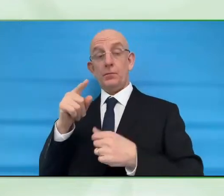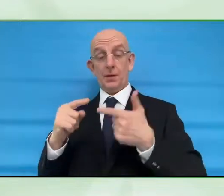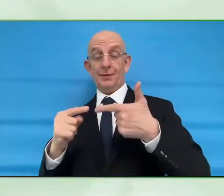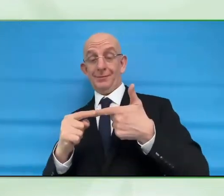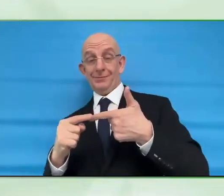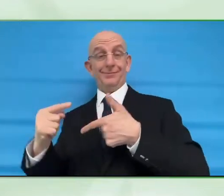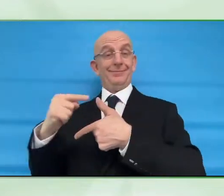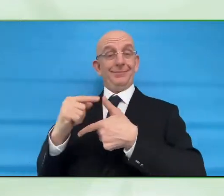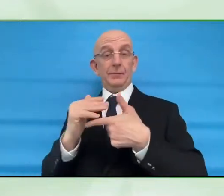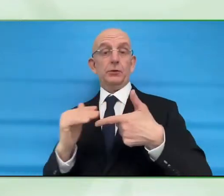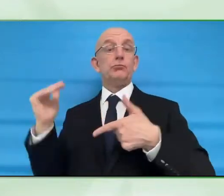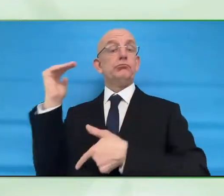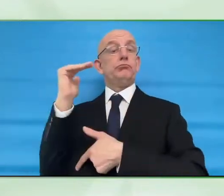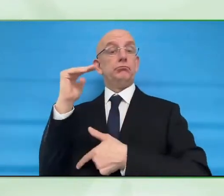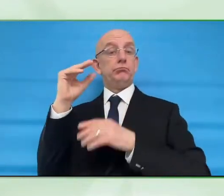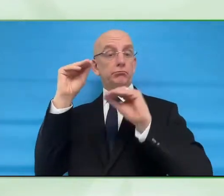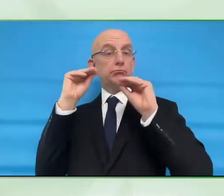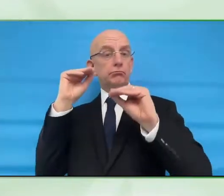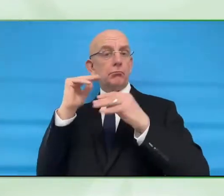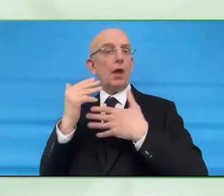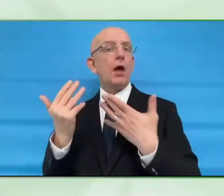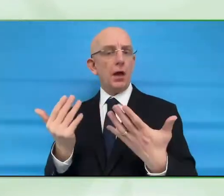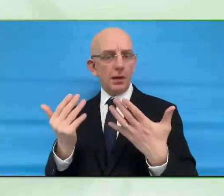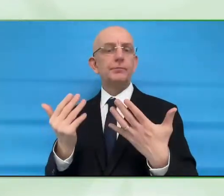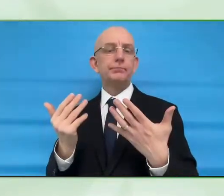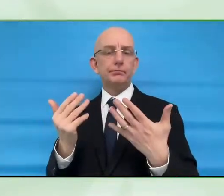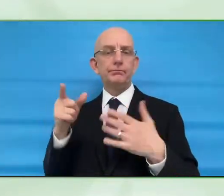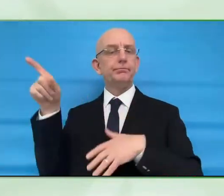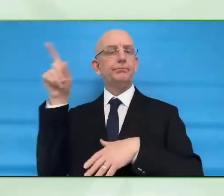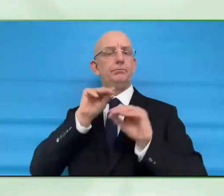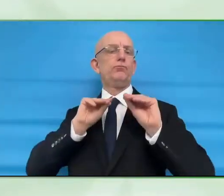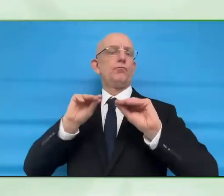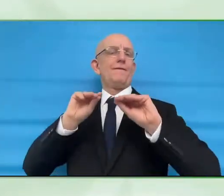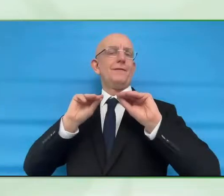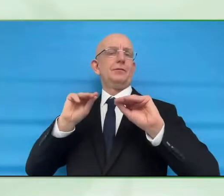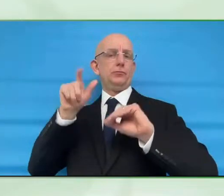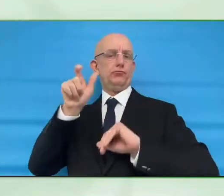ICT, technology aspects, incorporating that into education? And space sounds?